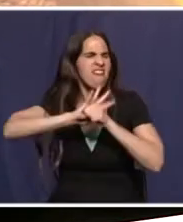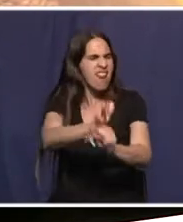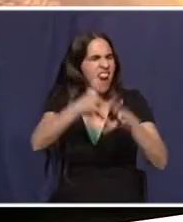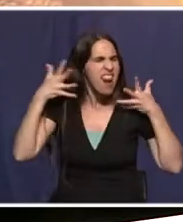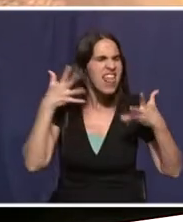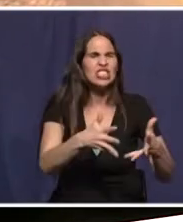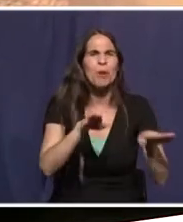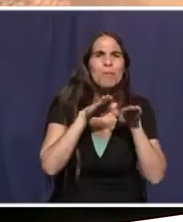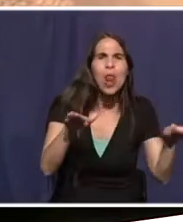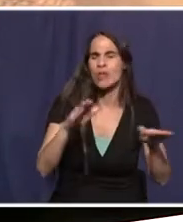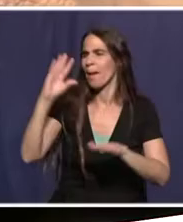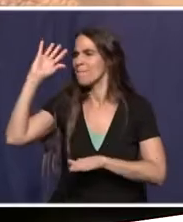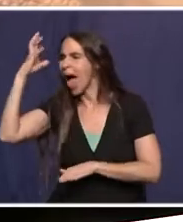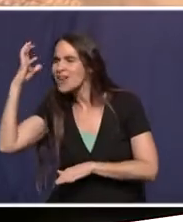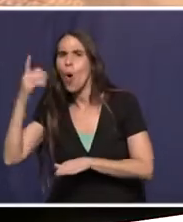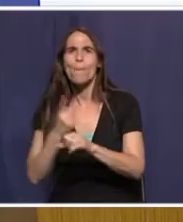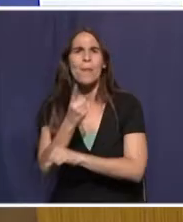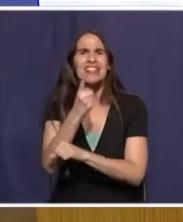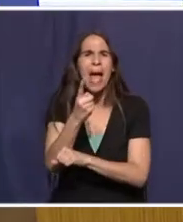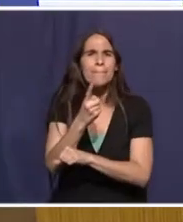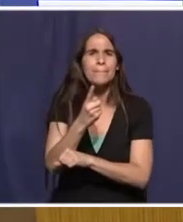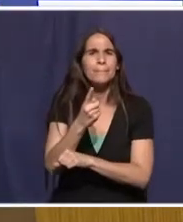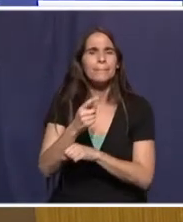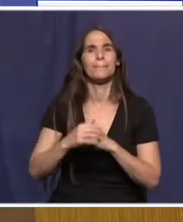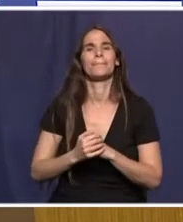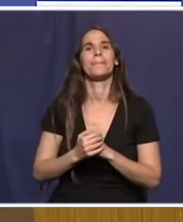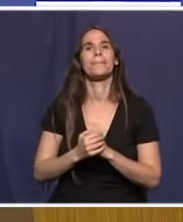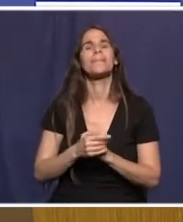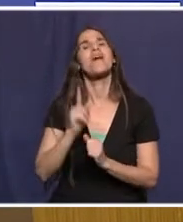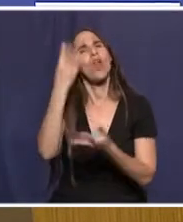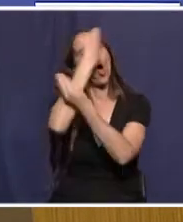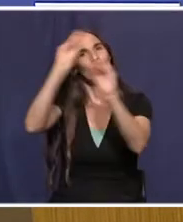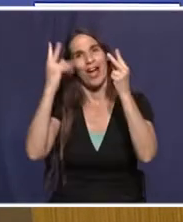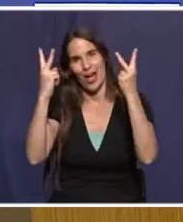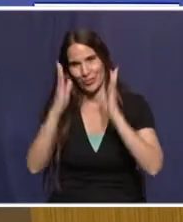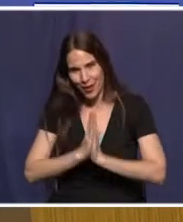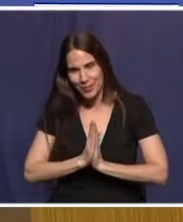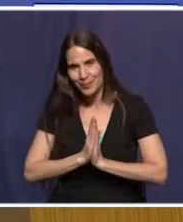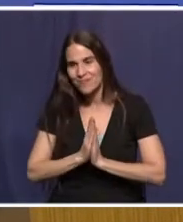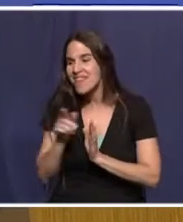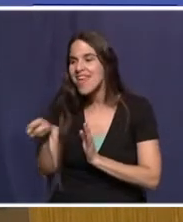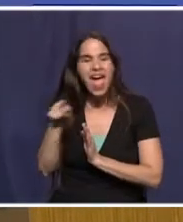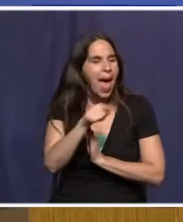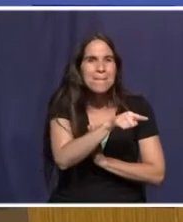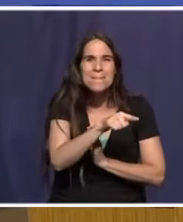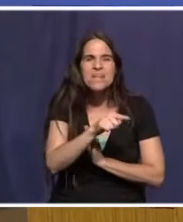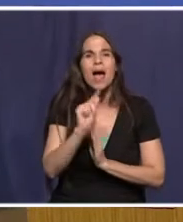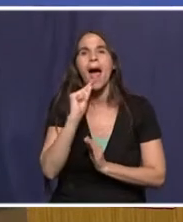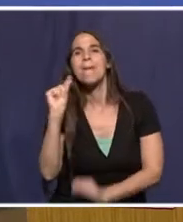in Lod, Acre and Bat Yam. But I have an important message: They're the minority, they act like they're the majority,